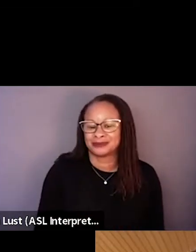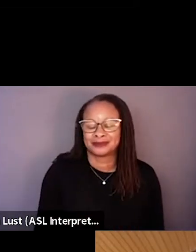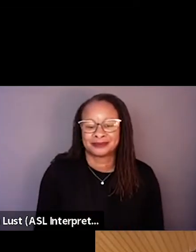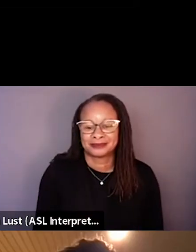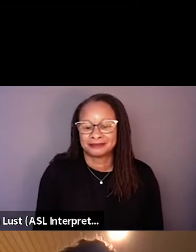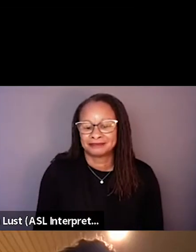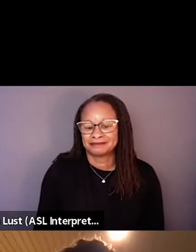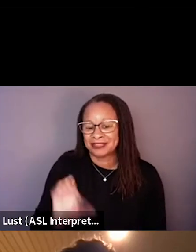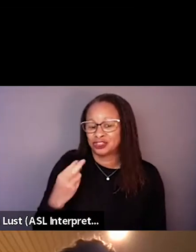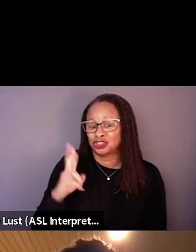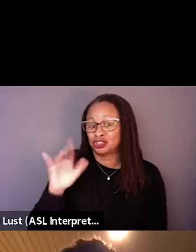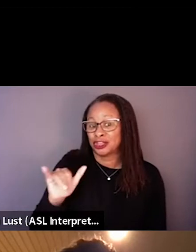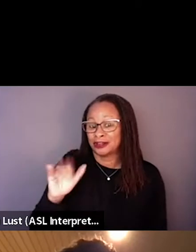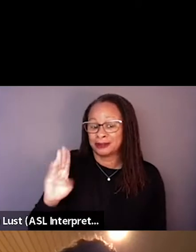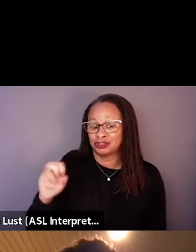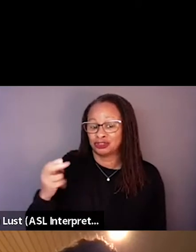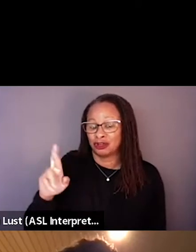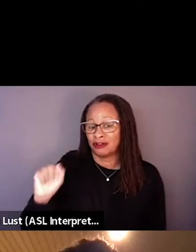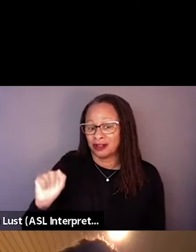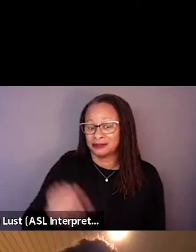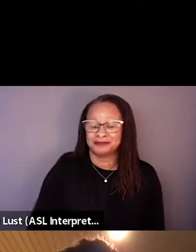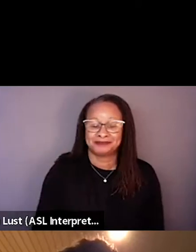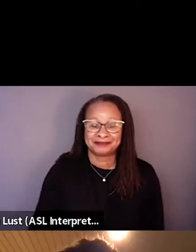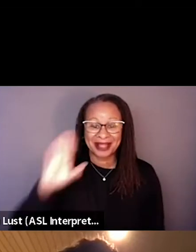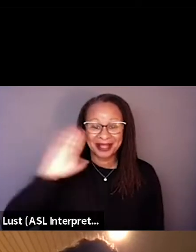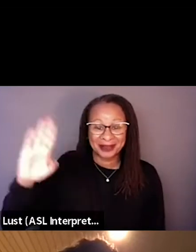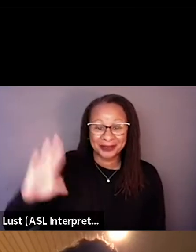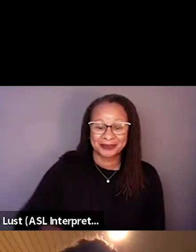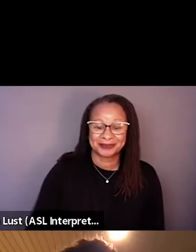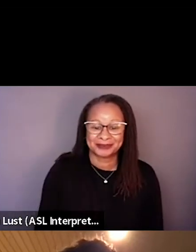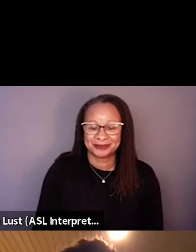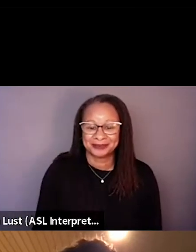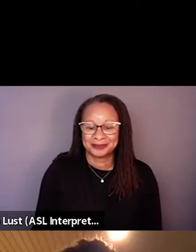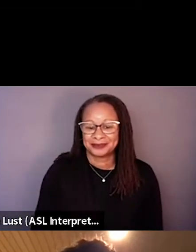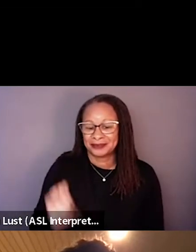And this is Shery Bechara. Hey, I'm Shery Bechara